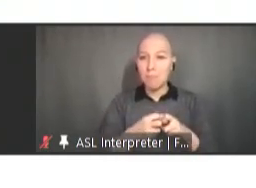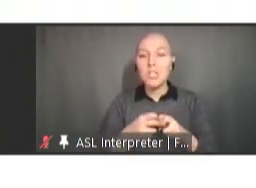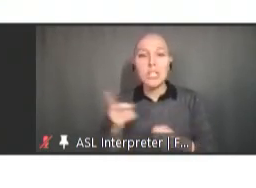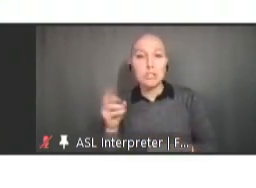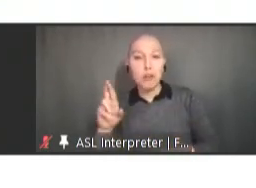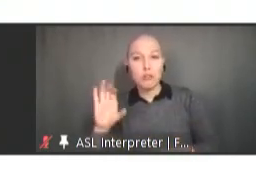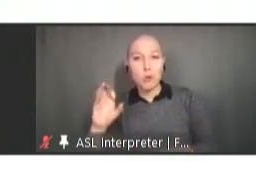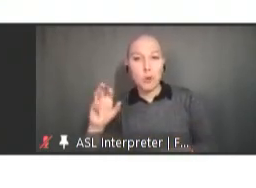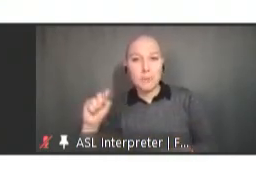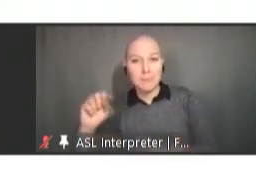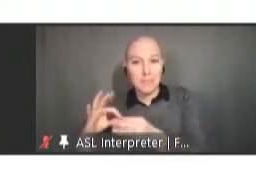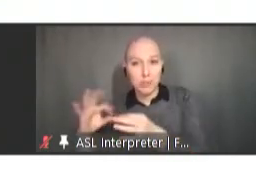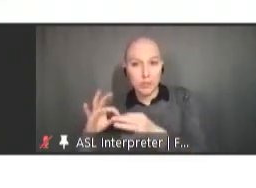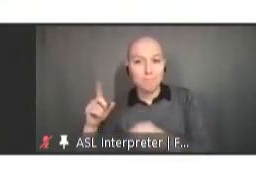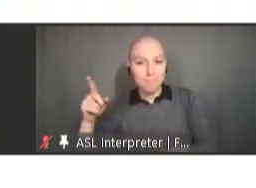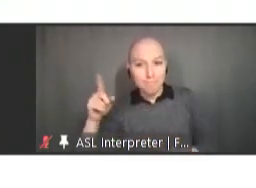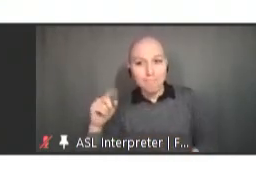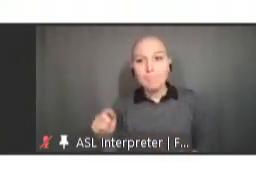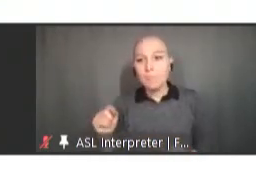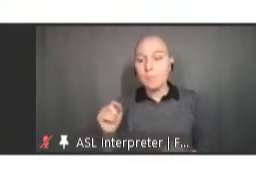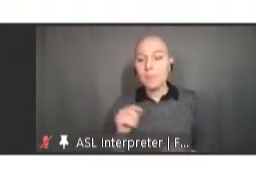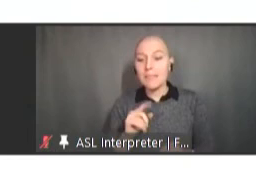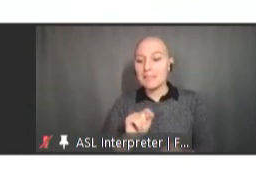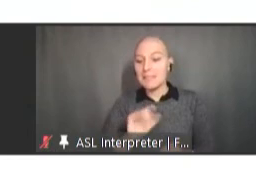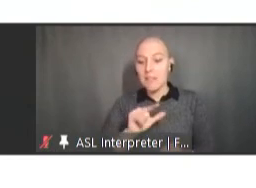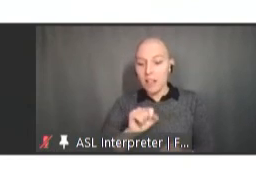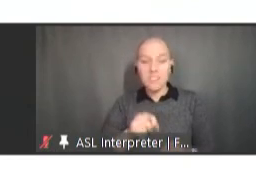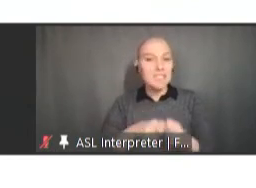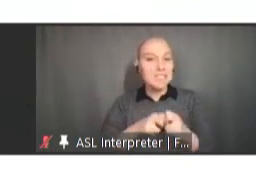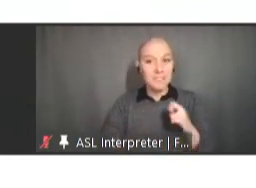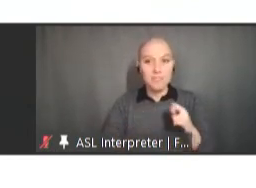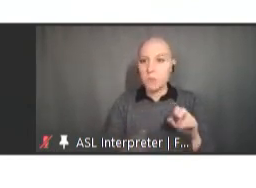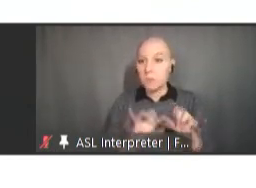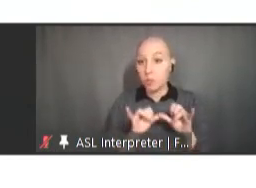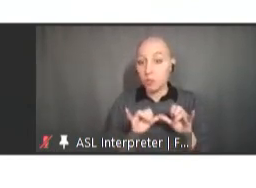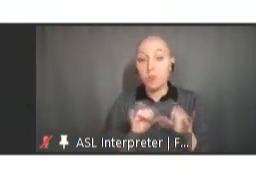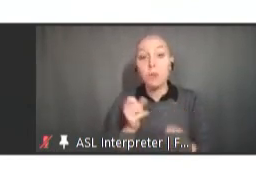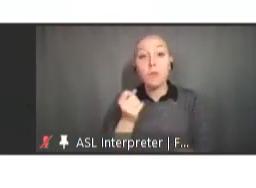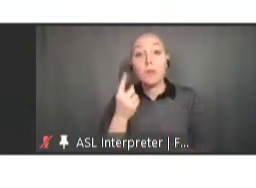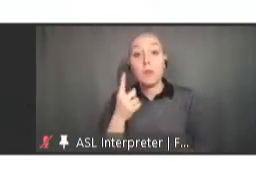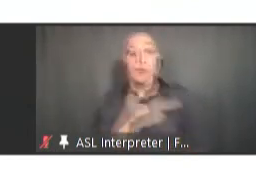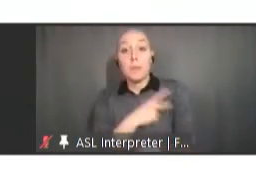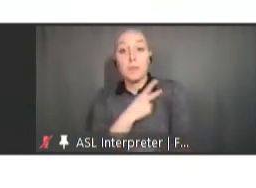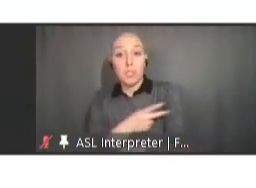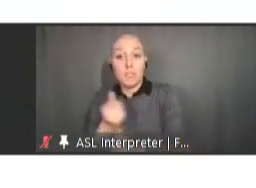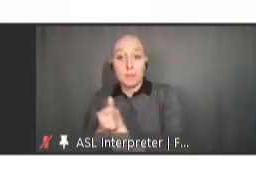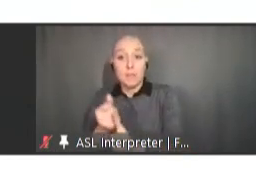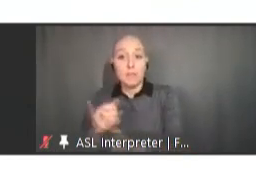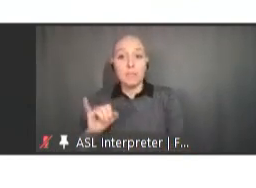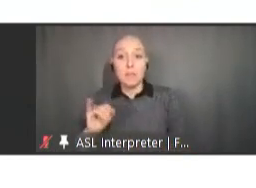And in immunocompromised patients we are following cohorts and looking at